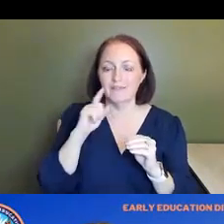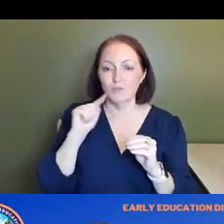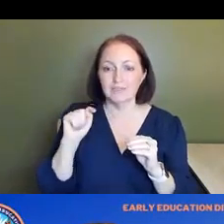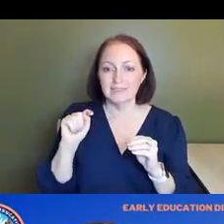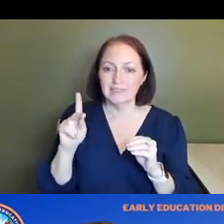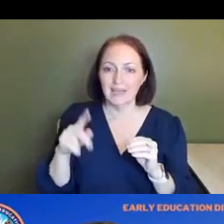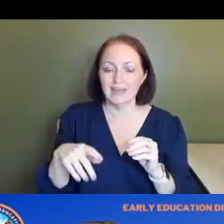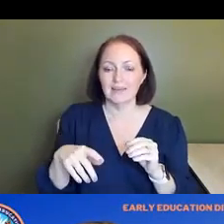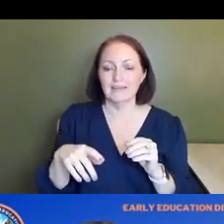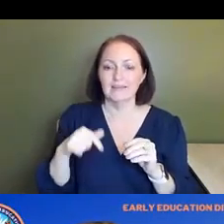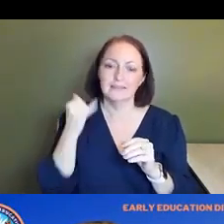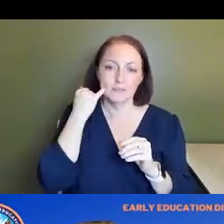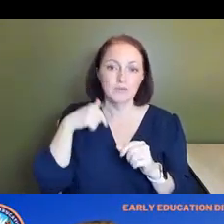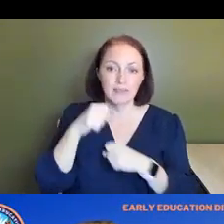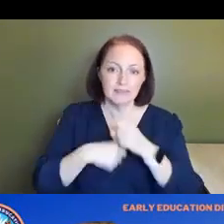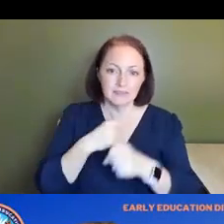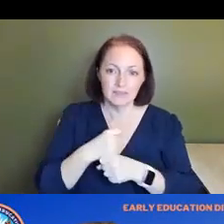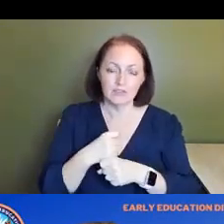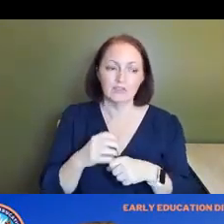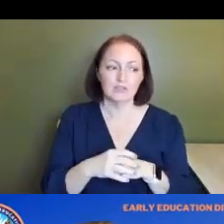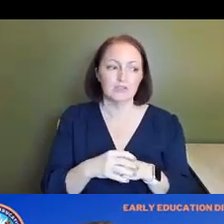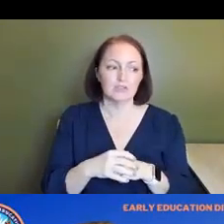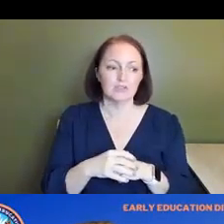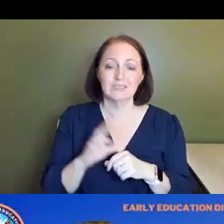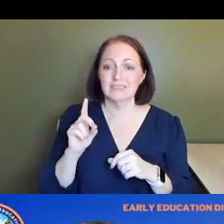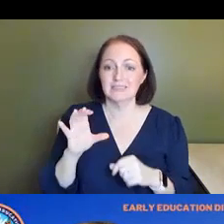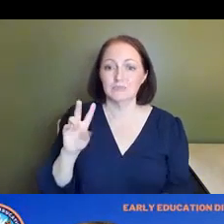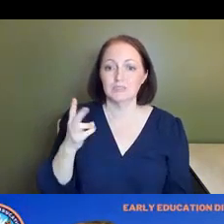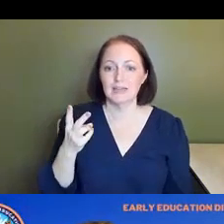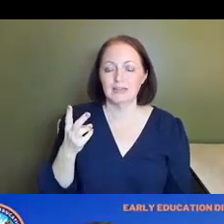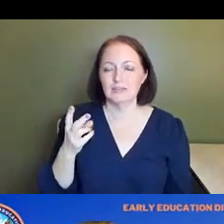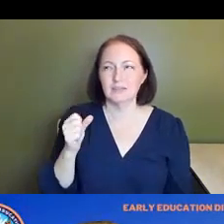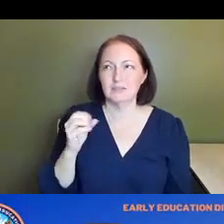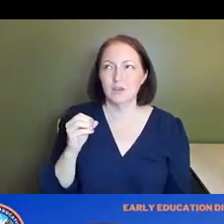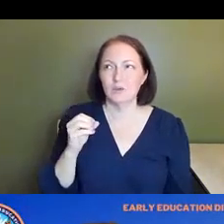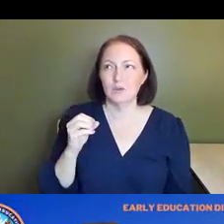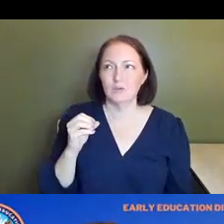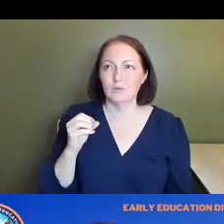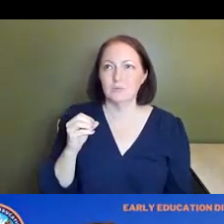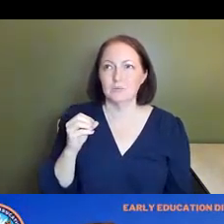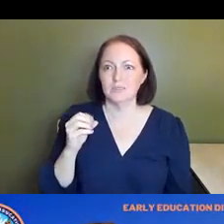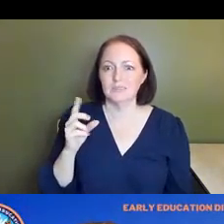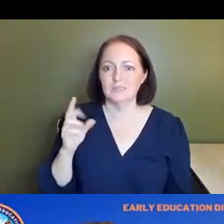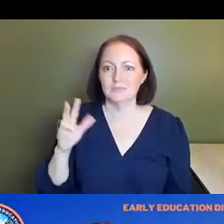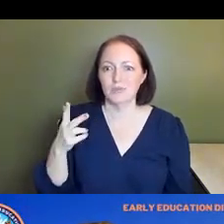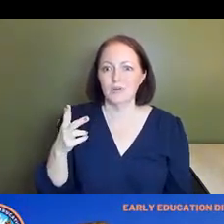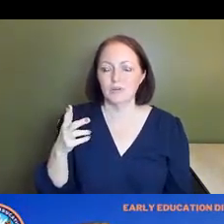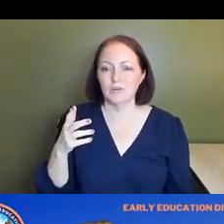say this year it's it's December 2 so it'd be December 3 for the ETK and the end of the